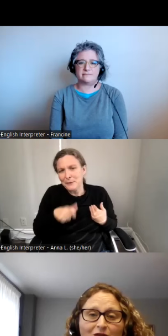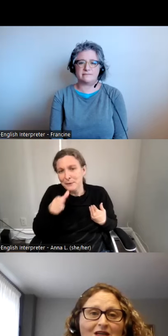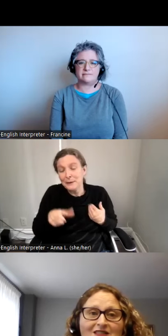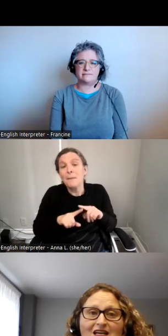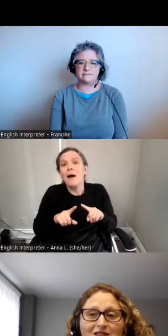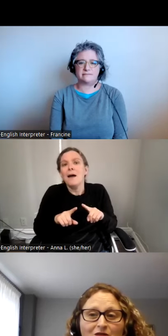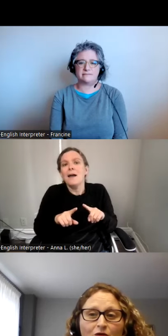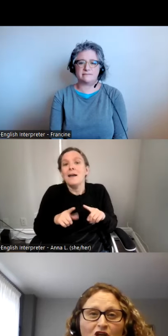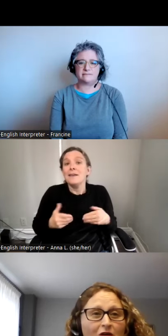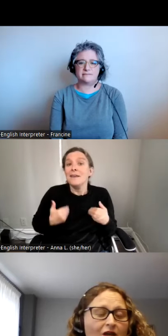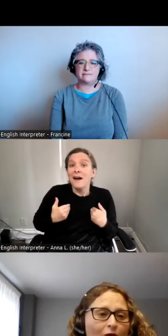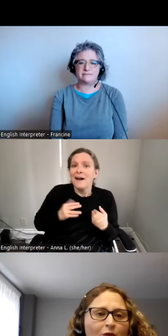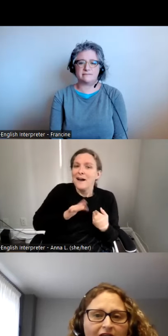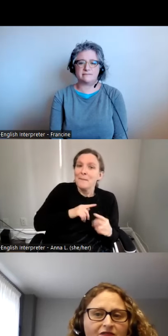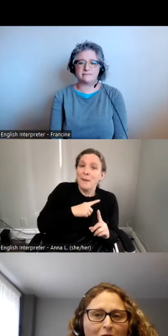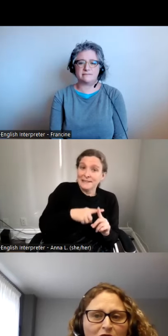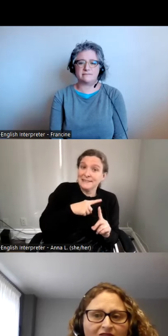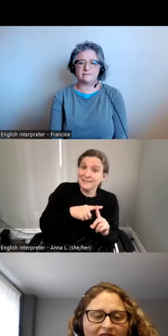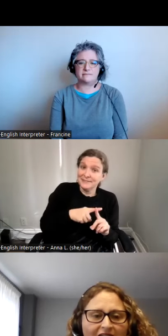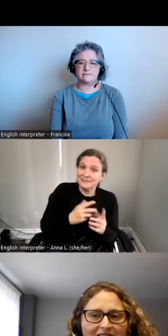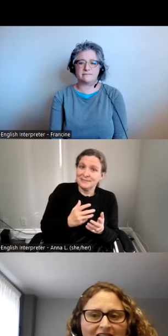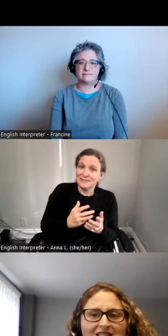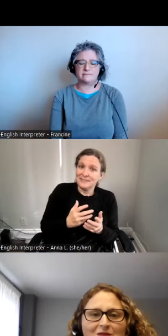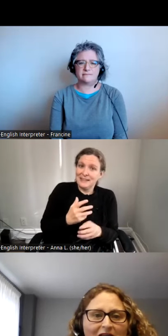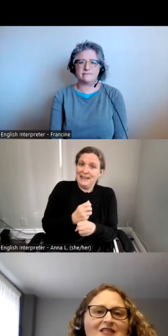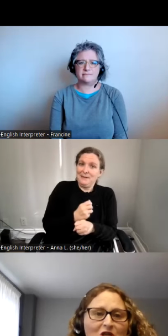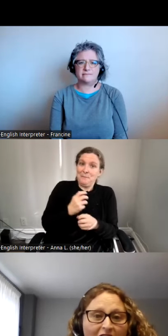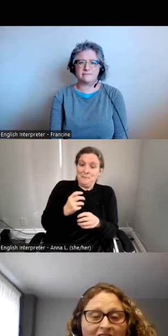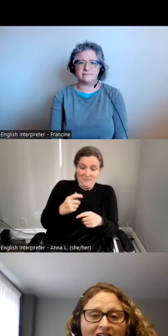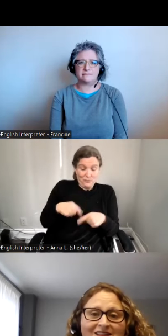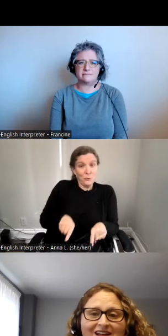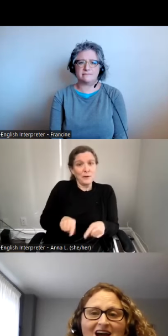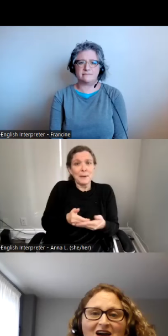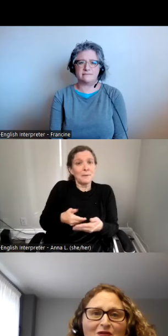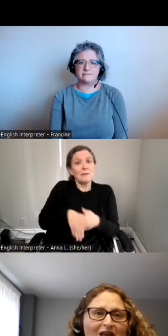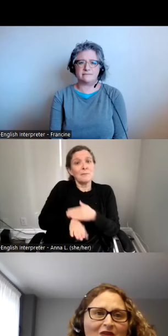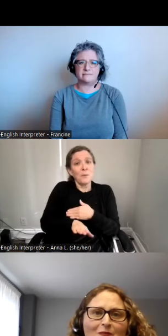11 month Olds . They feel that they're so young. But being young is